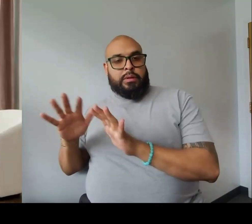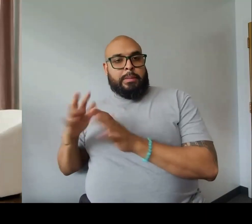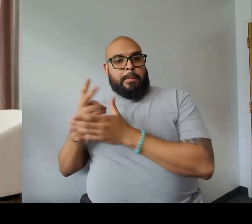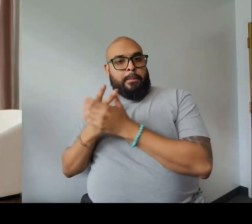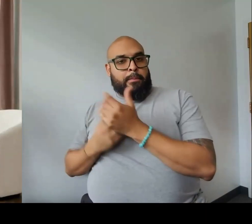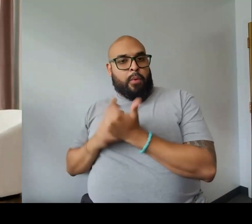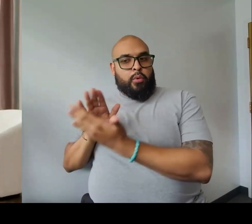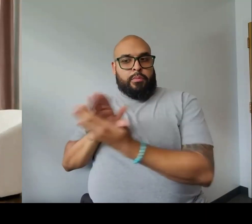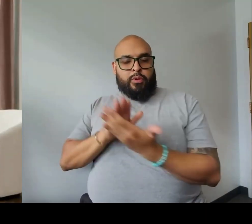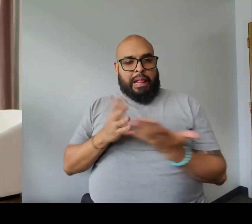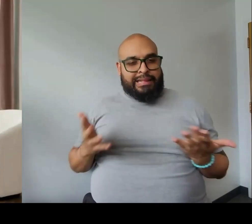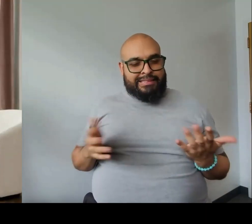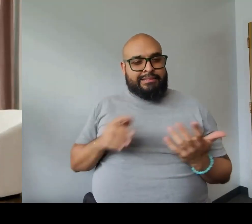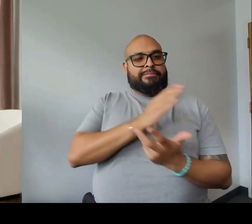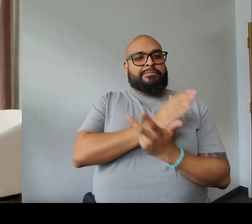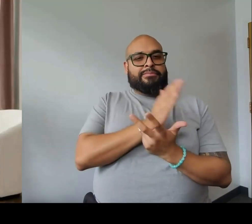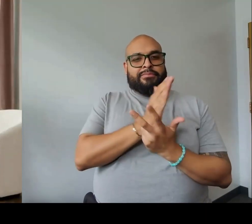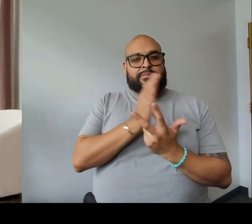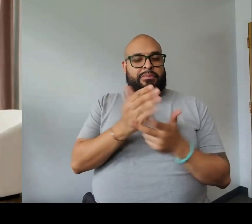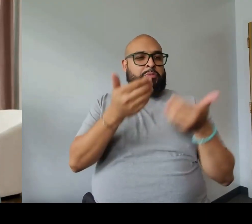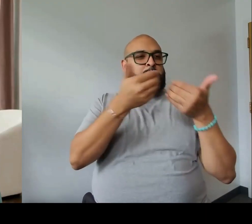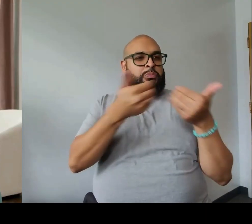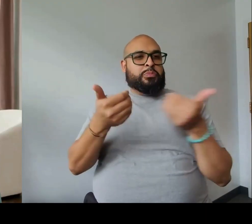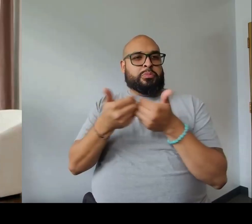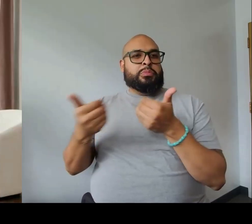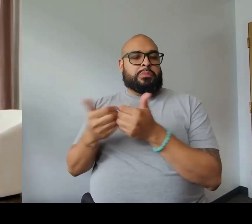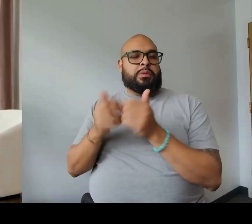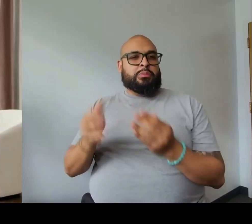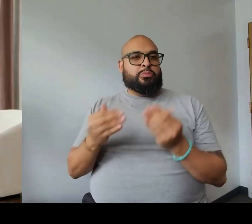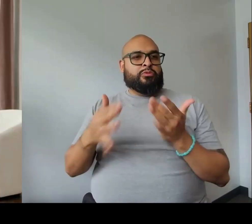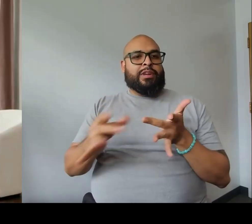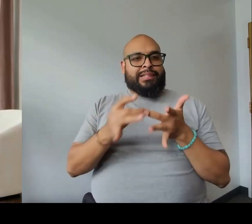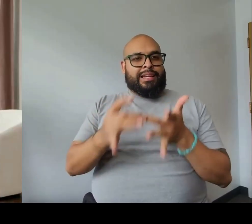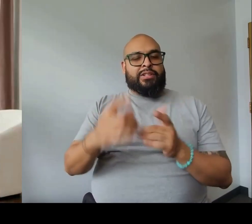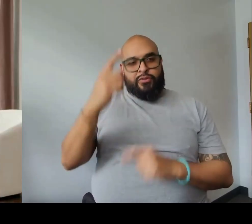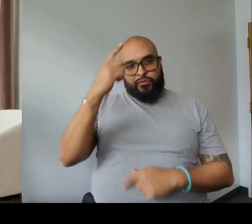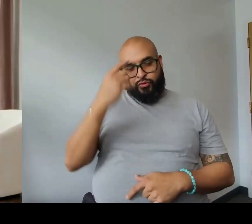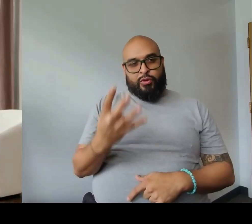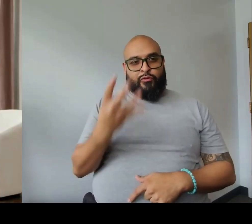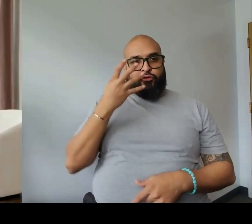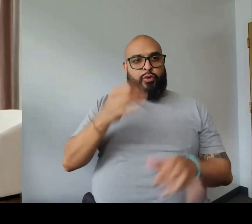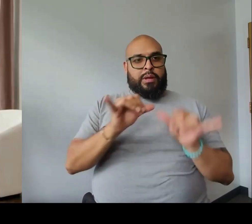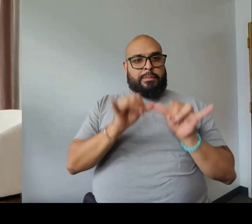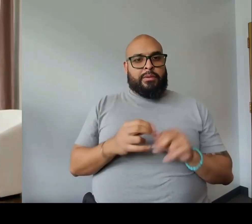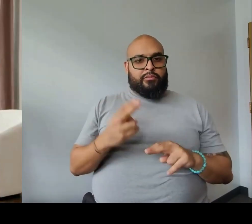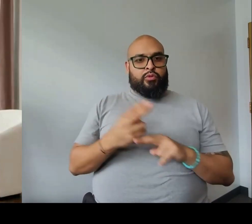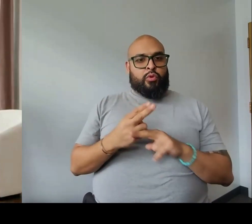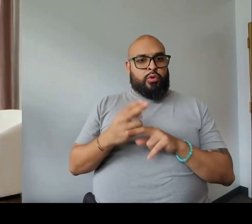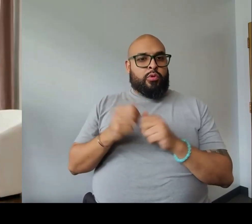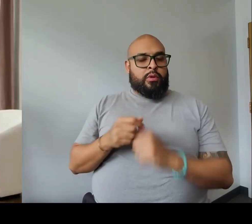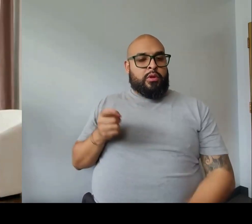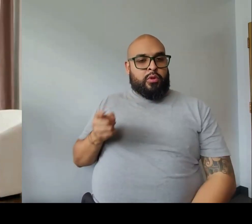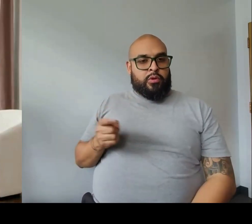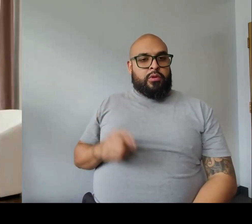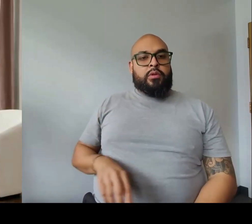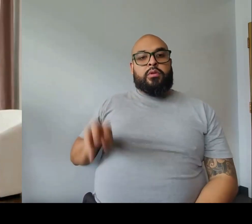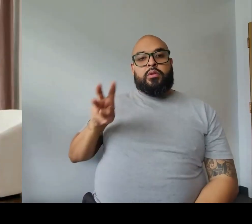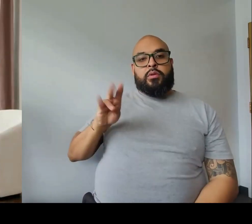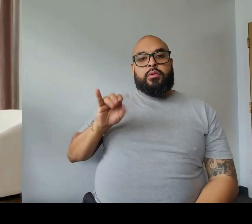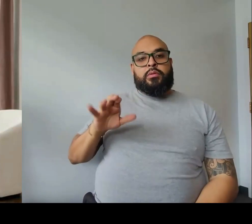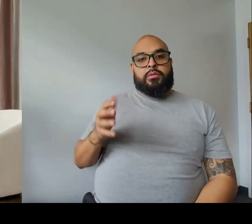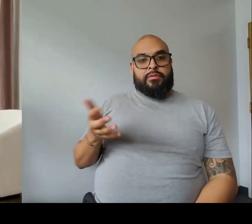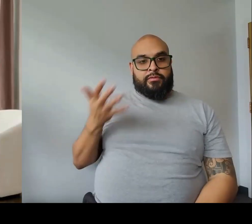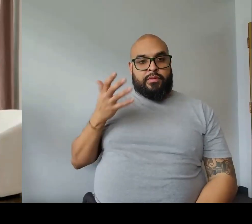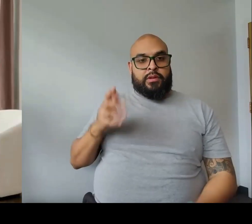And so that gives a guide as to the four measures we used with her, which were WISC-5, the CTOP and the GORT and the Wyatt.